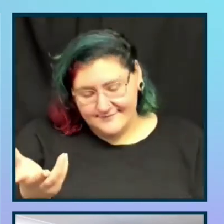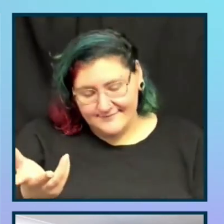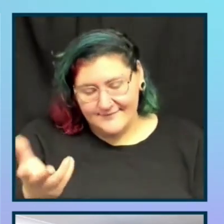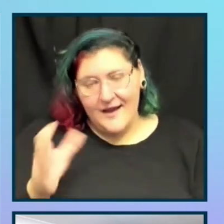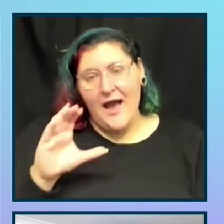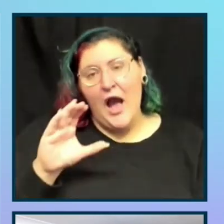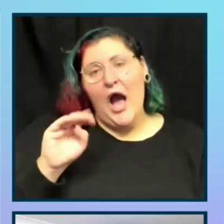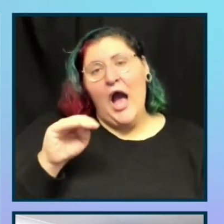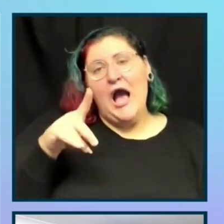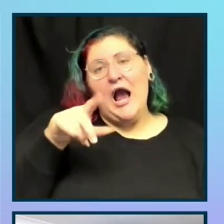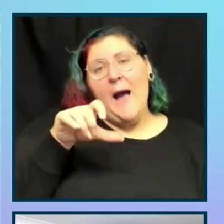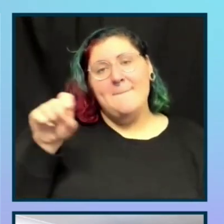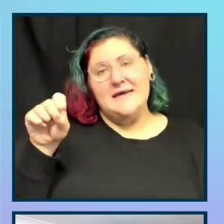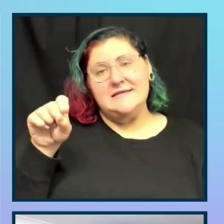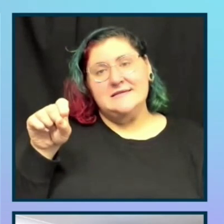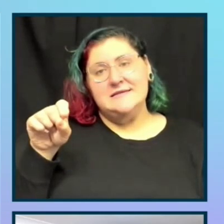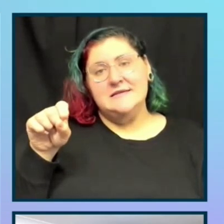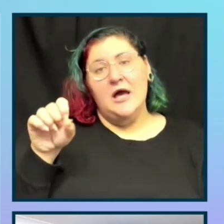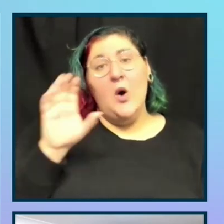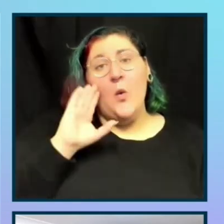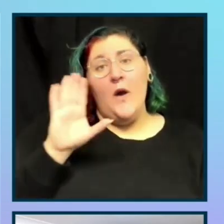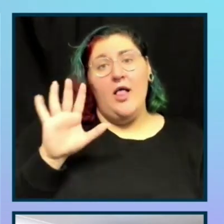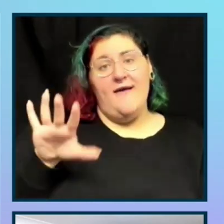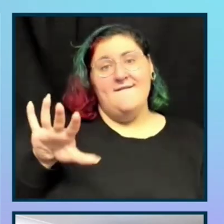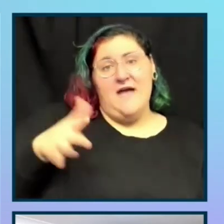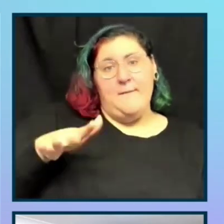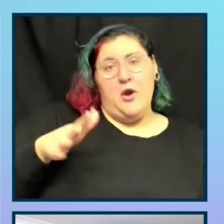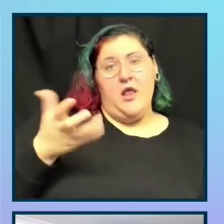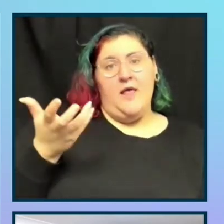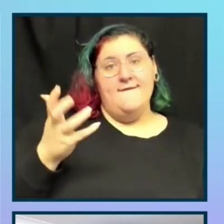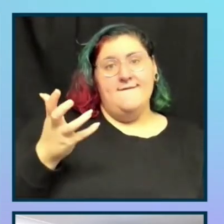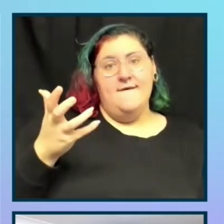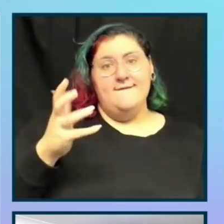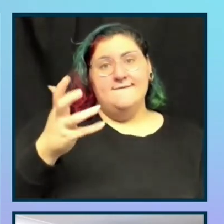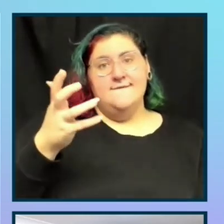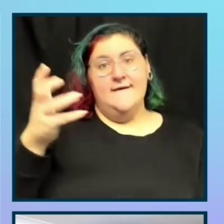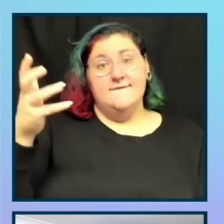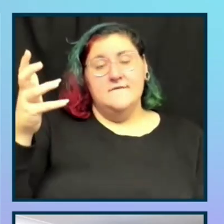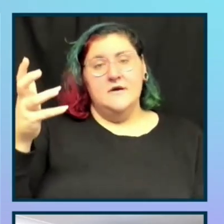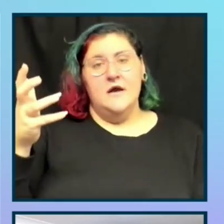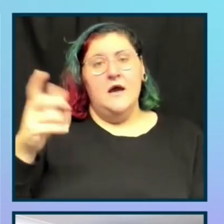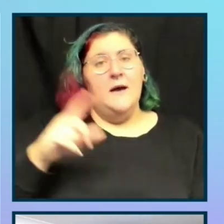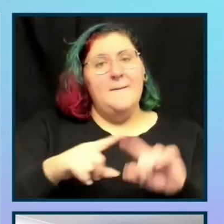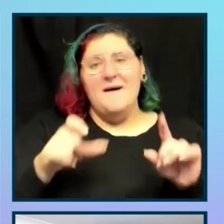So you have to then use navigation like that. So left a bit, right a bit, back a bit,